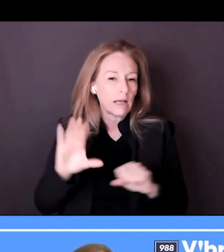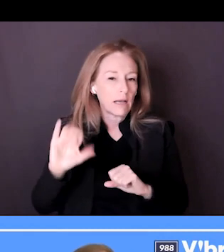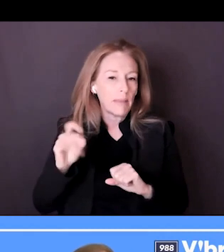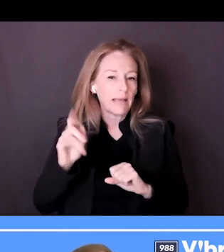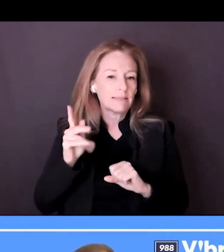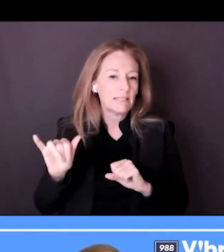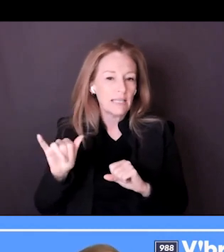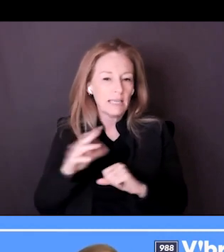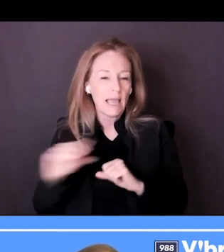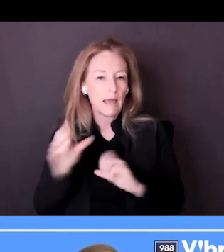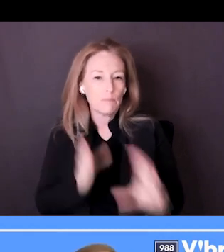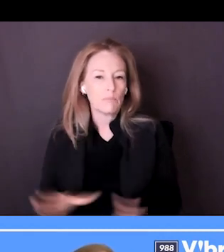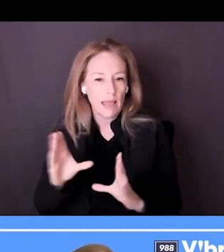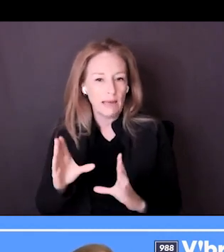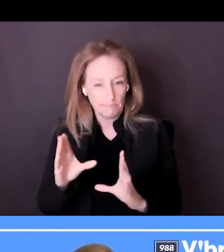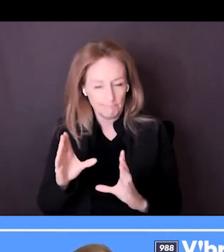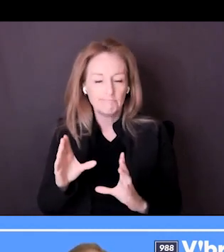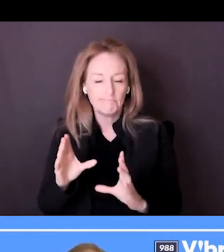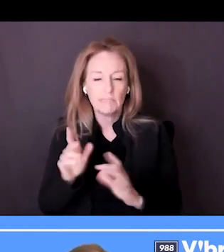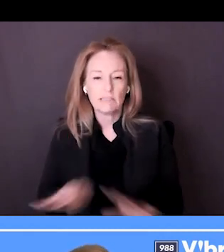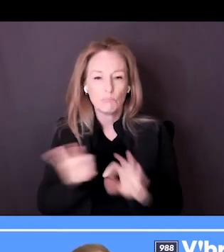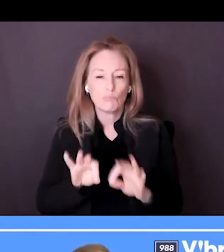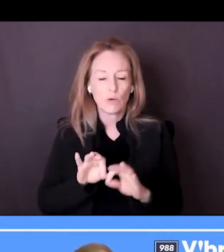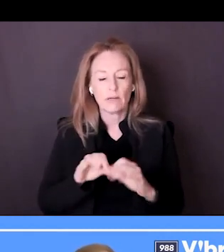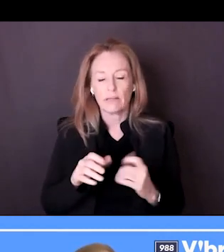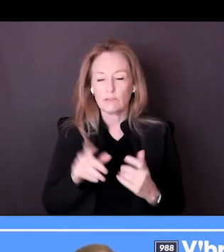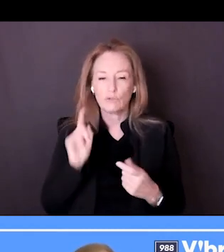TO THE SUCCESS OF THE SUB NETWORKS AND ALSO, GENERALLY, THE